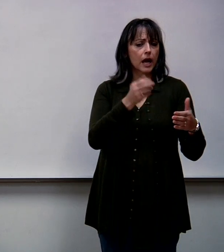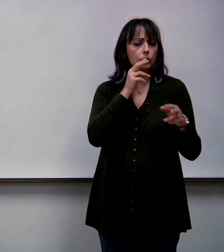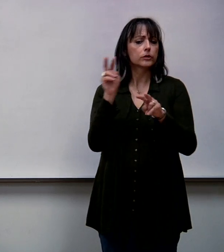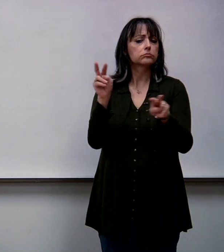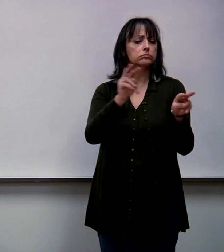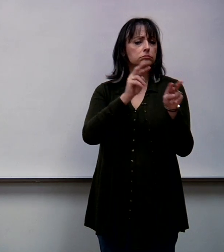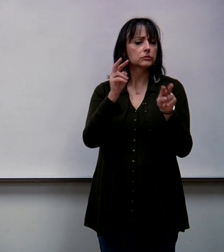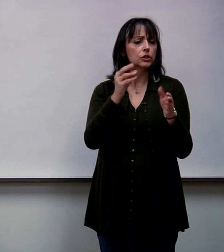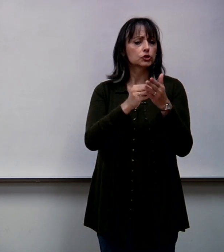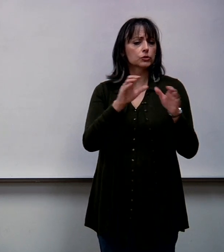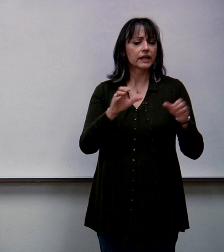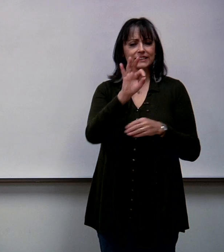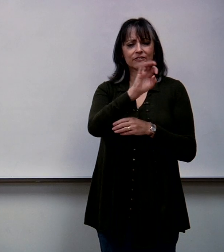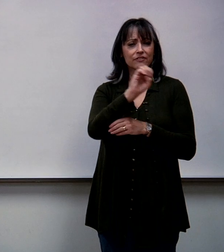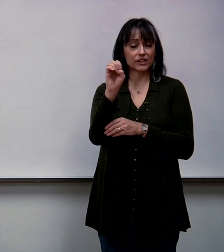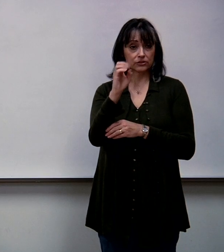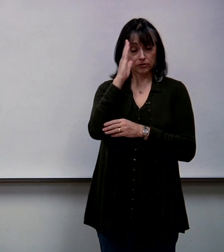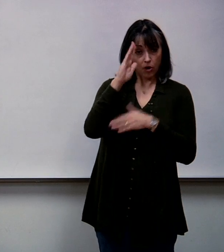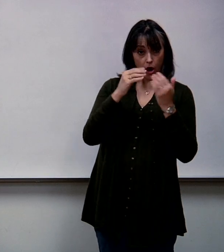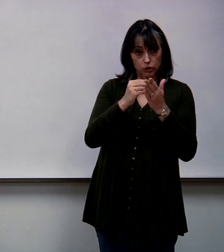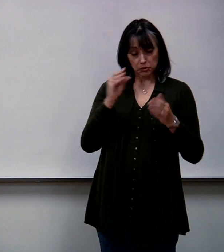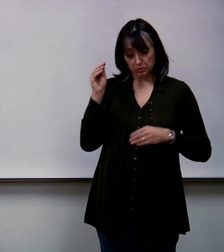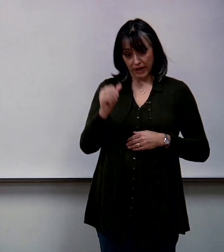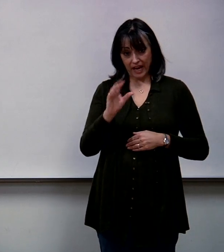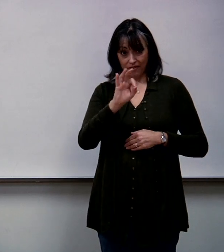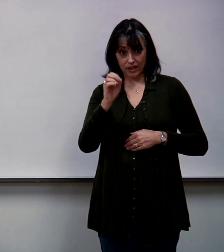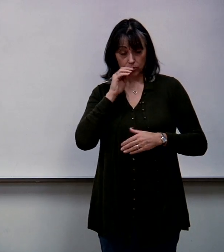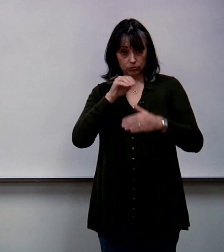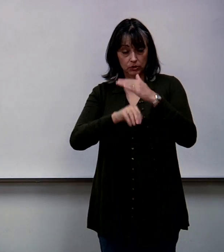all students pay to RIT and our job is to make sure that that money is spent well and